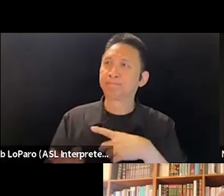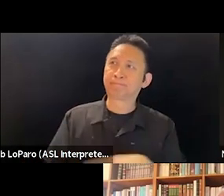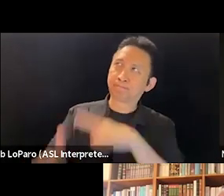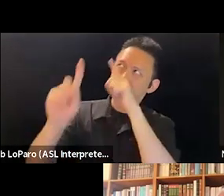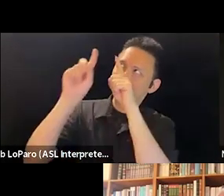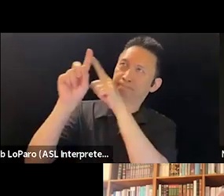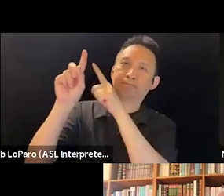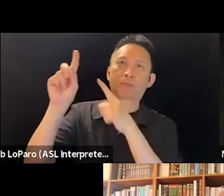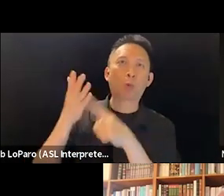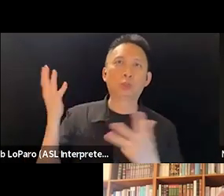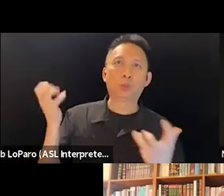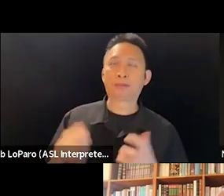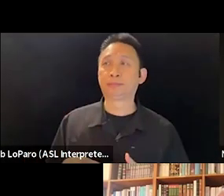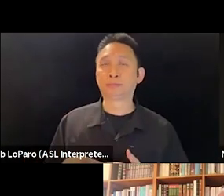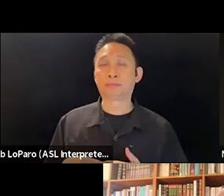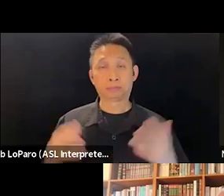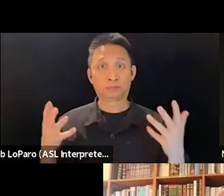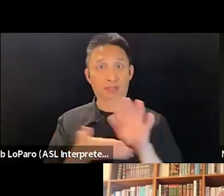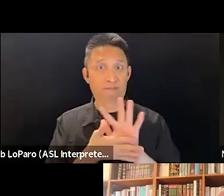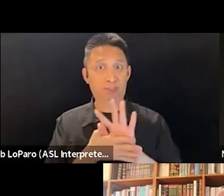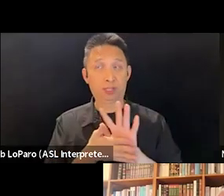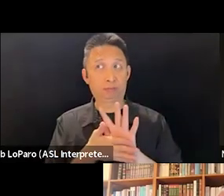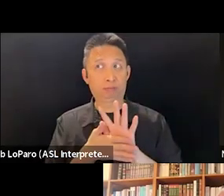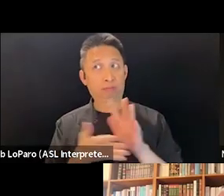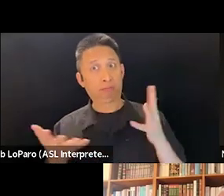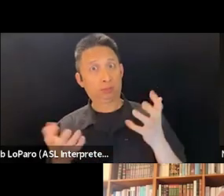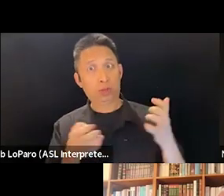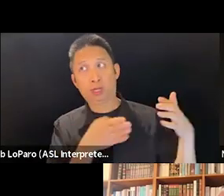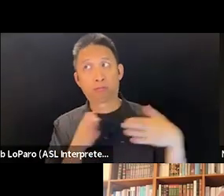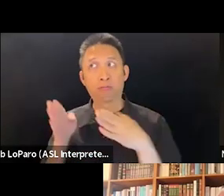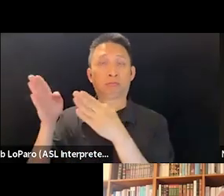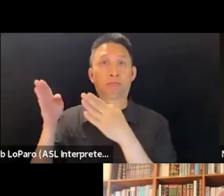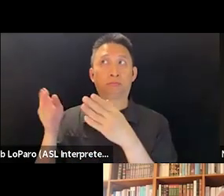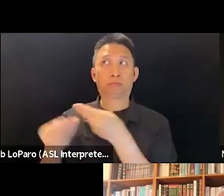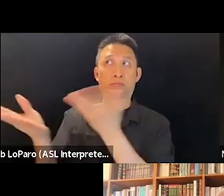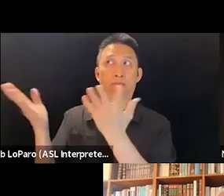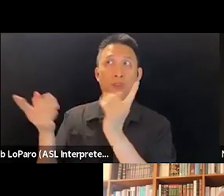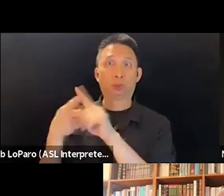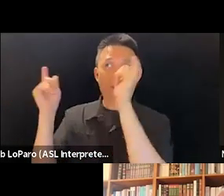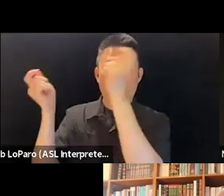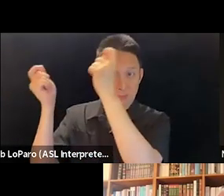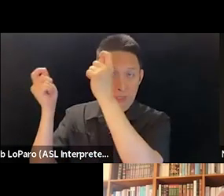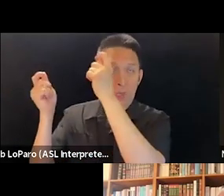Are you trying to put it on a path toward a particular festival? Are you trying to get, you know, a cinema deal for it?